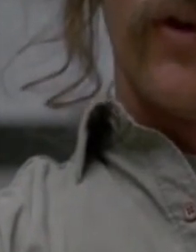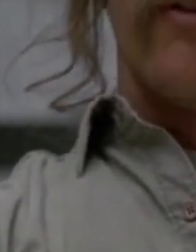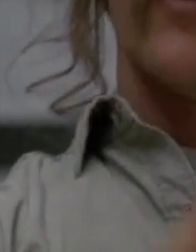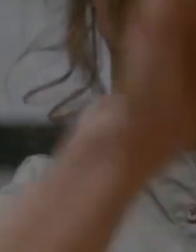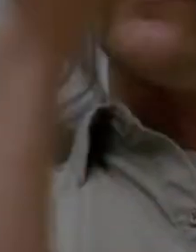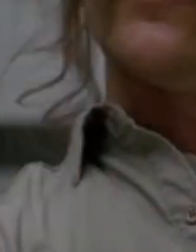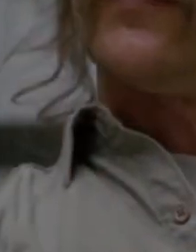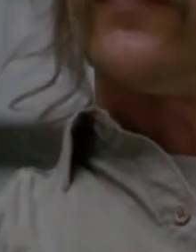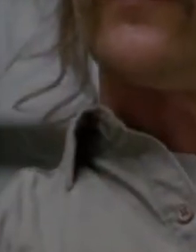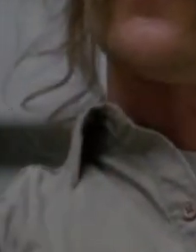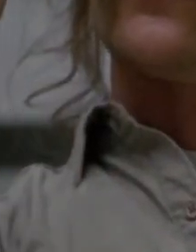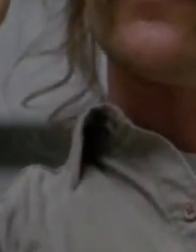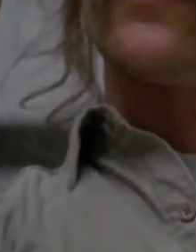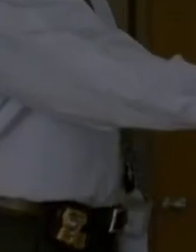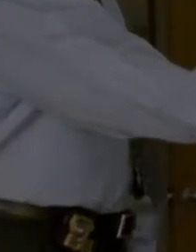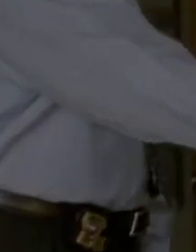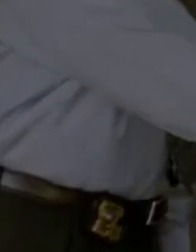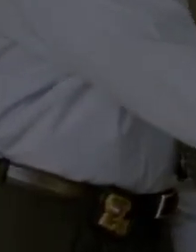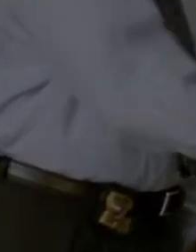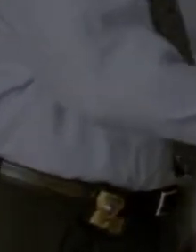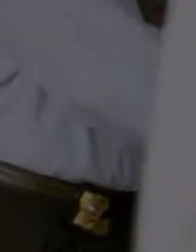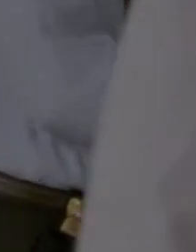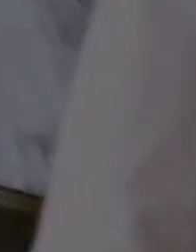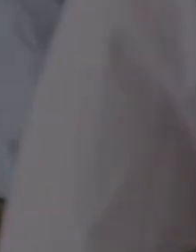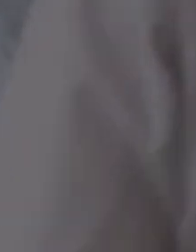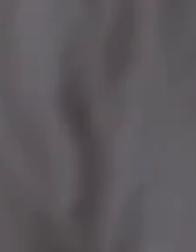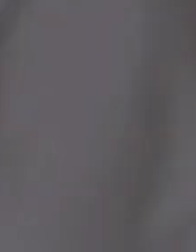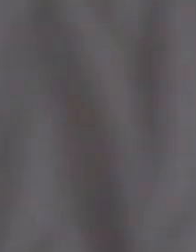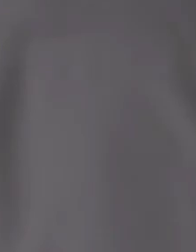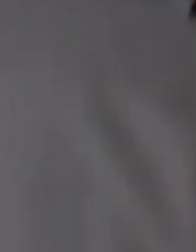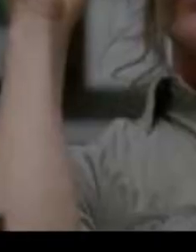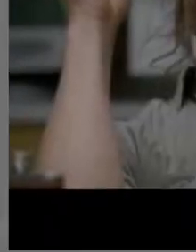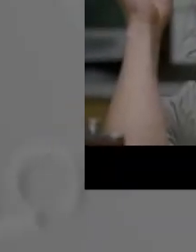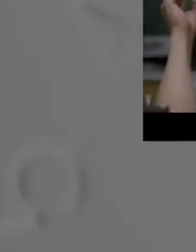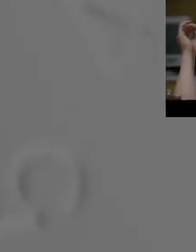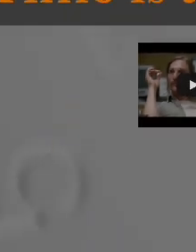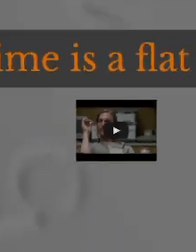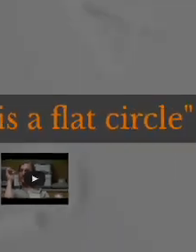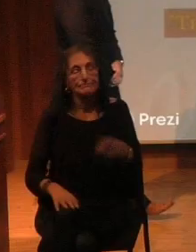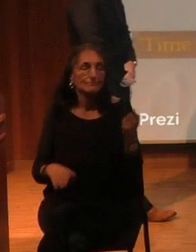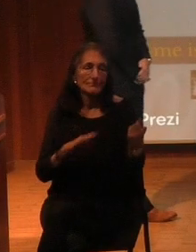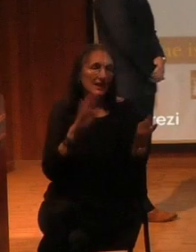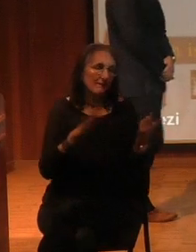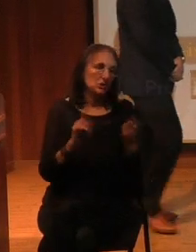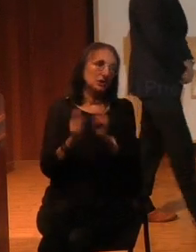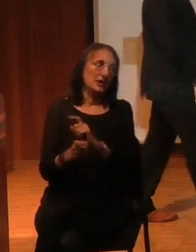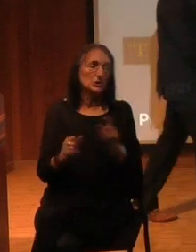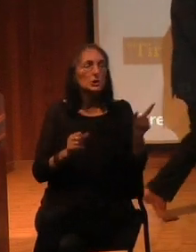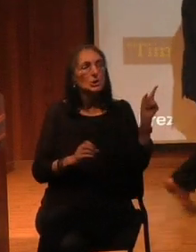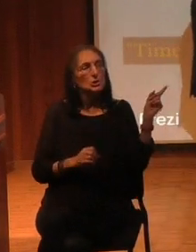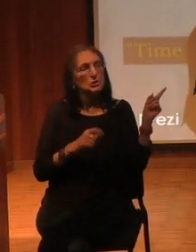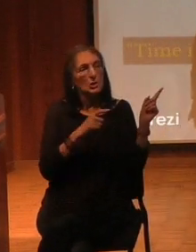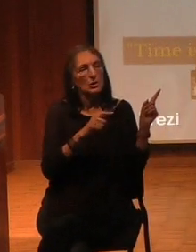Forever. Cole? Couldn't manage to get shot? So, as you could see, Russ Cole,